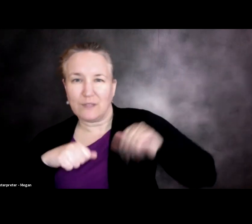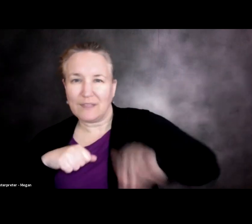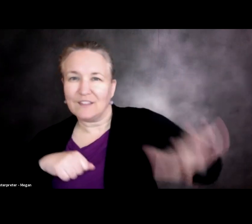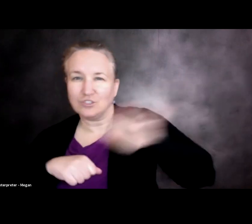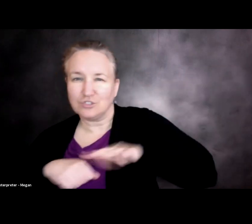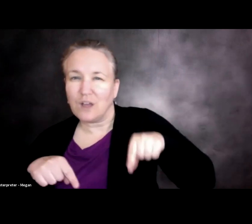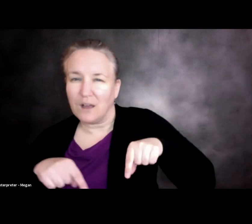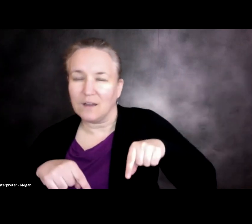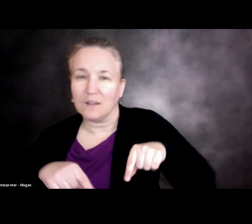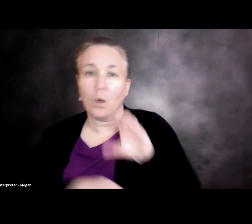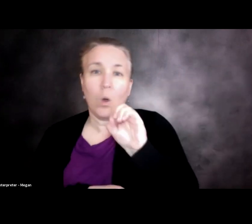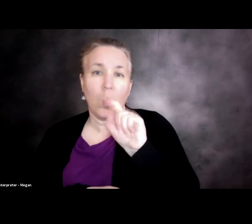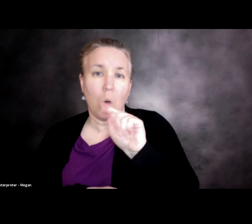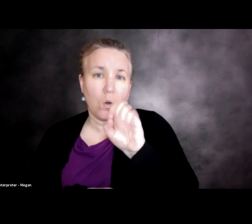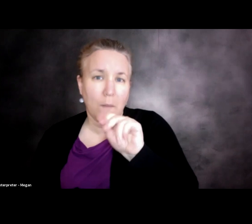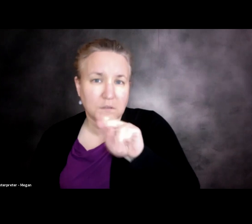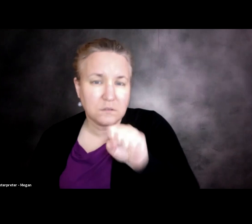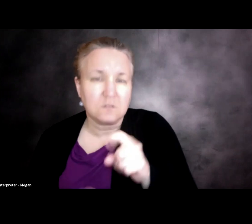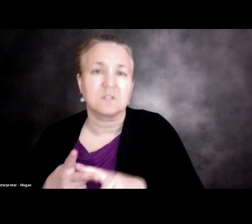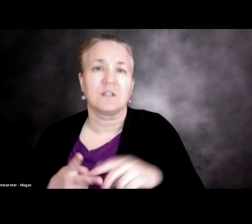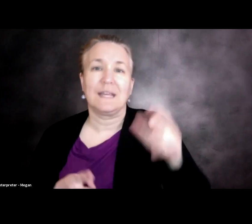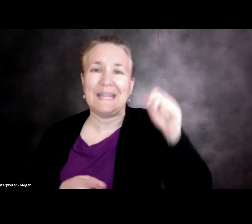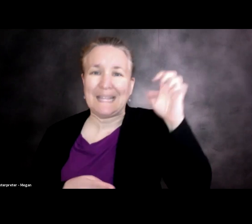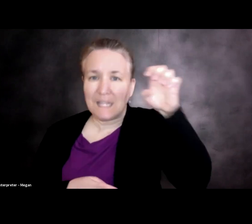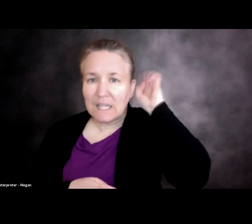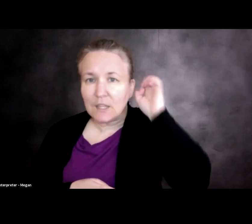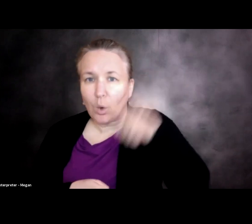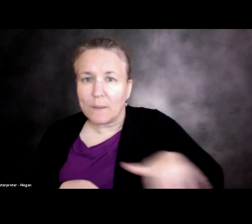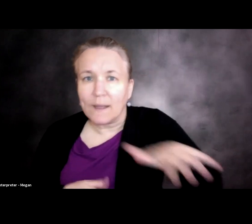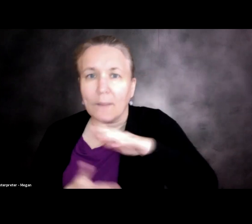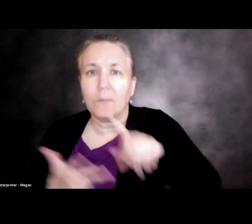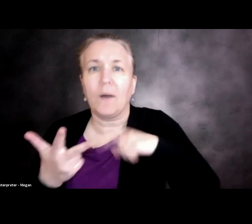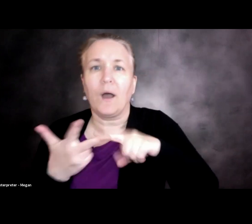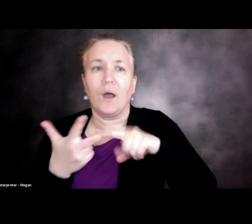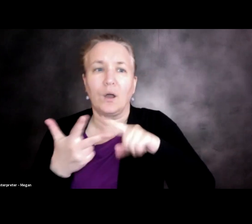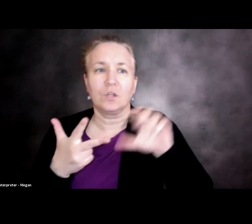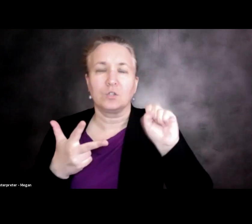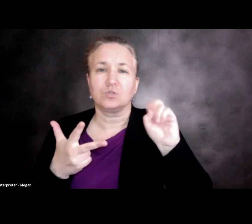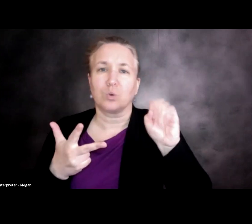The Ottomans, the Ethiopian empire, Sohcahtoa Caliphate,